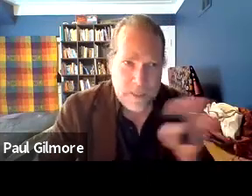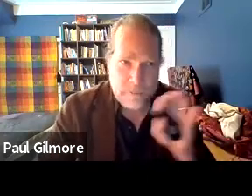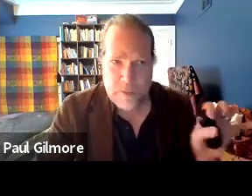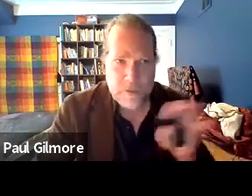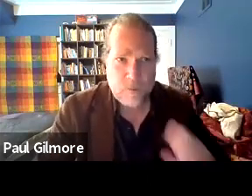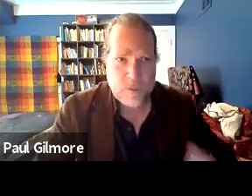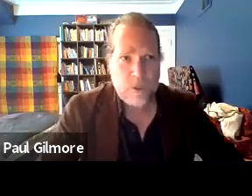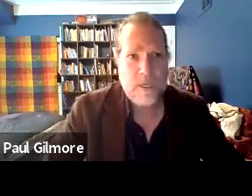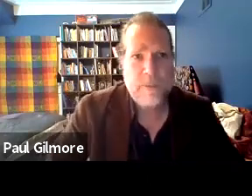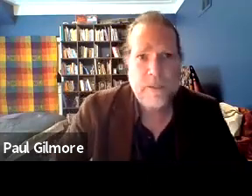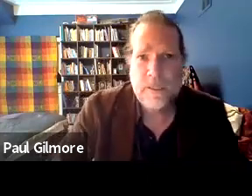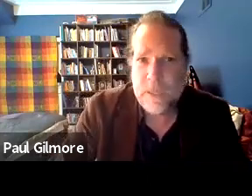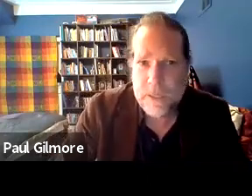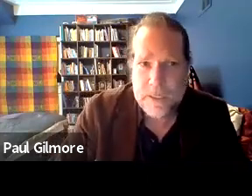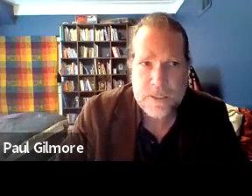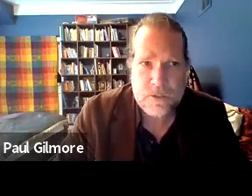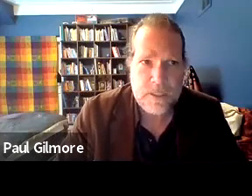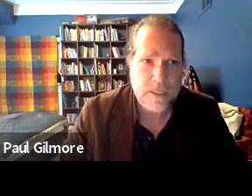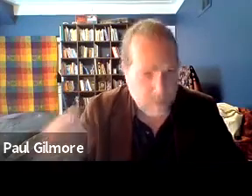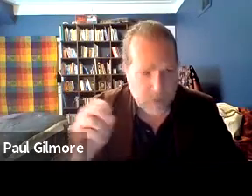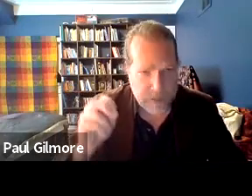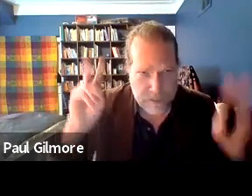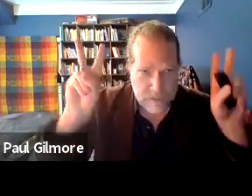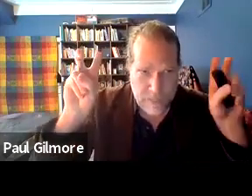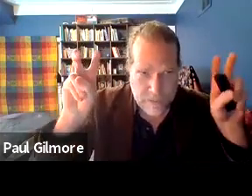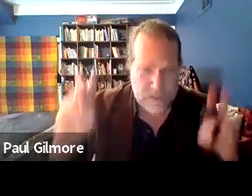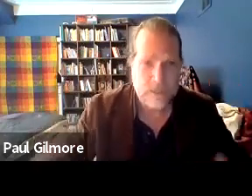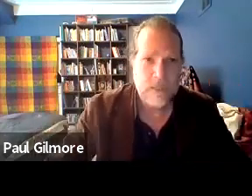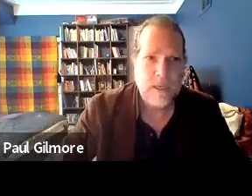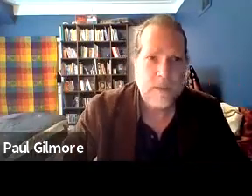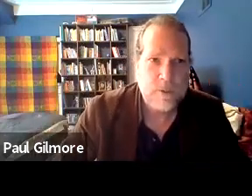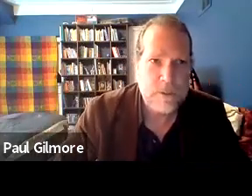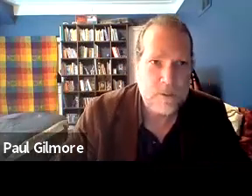time period we're talking about in American history, immigration debates, I put it in